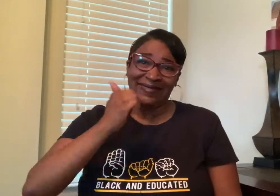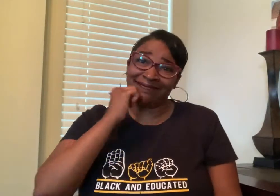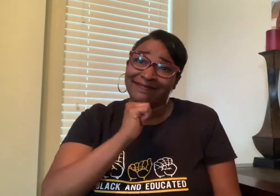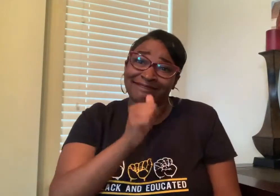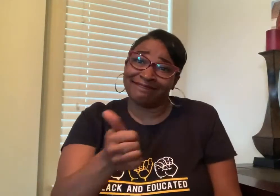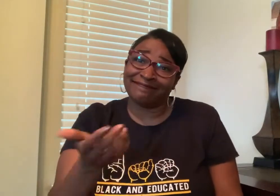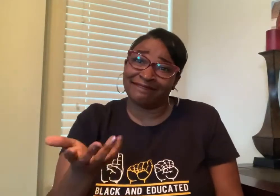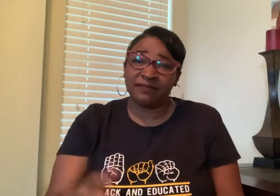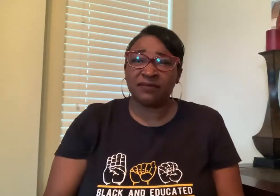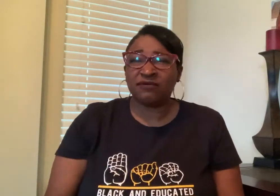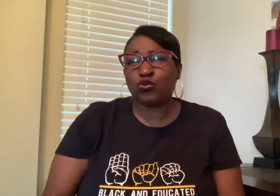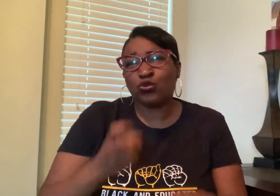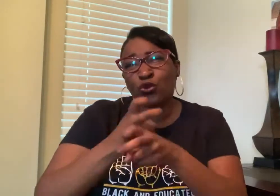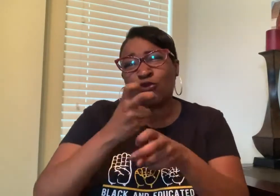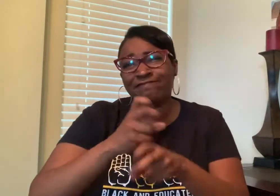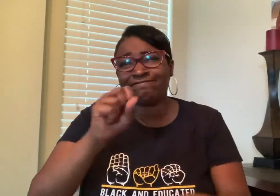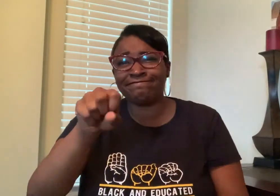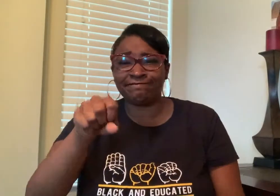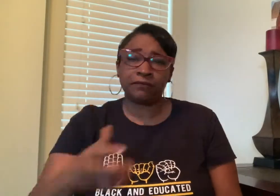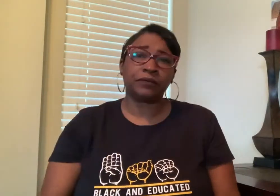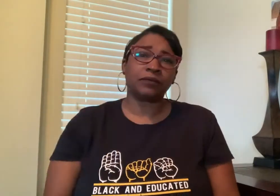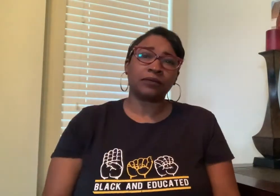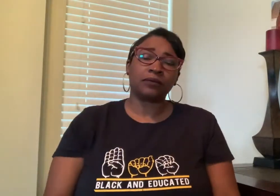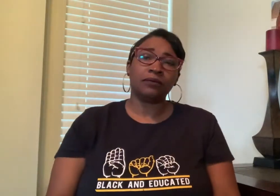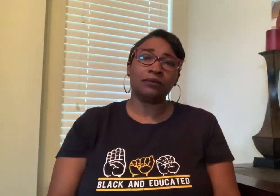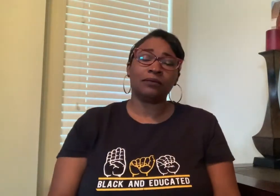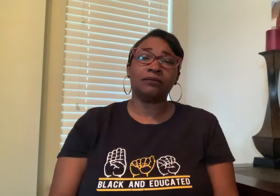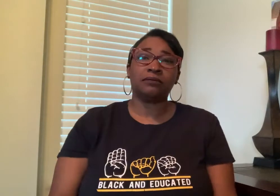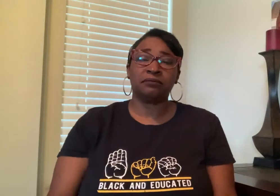Without that, it is difficult to understand.